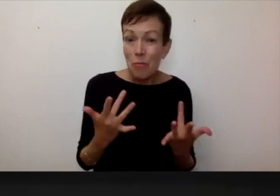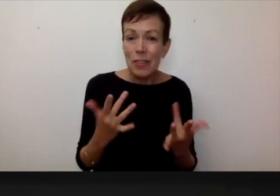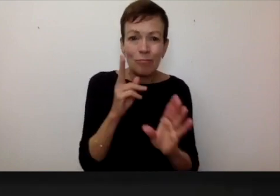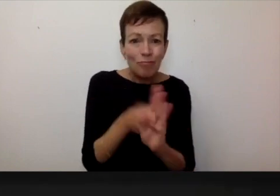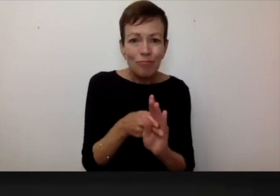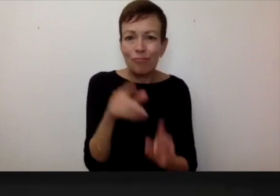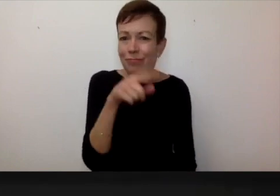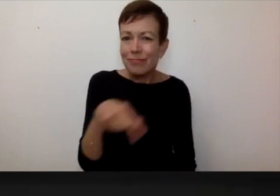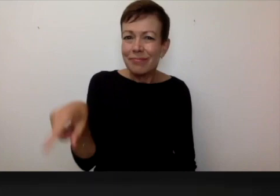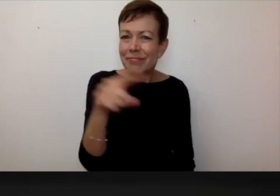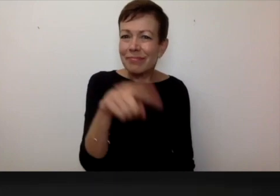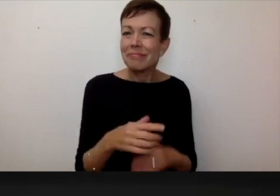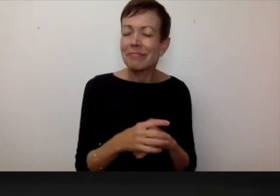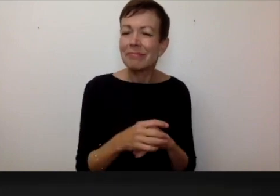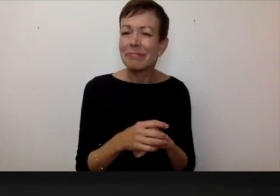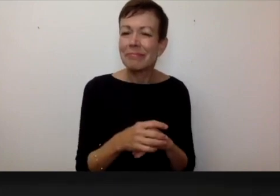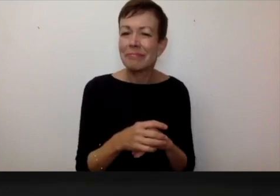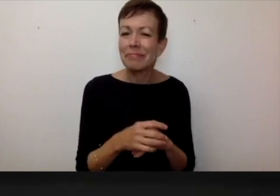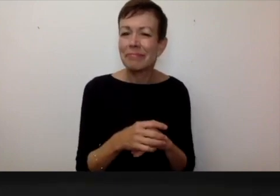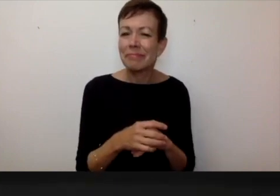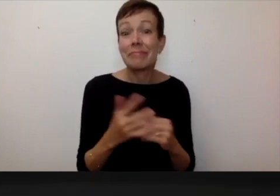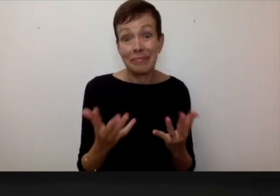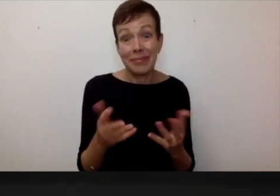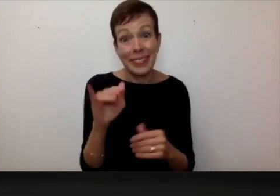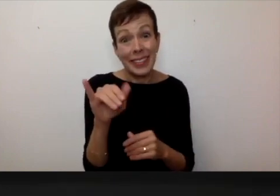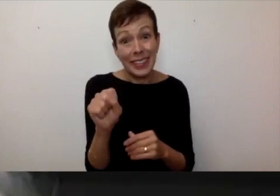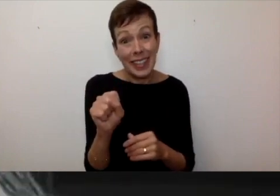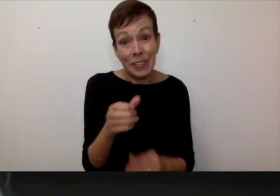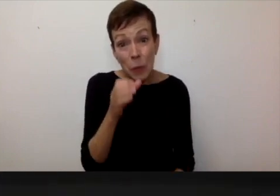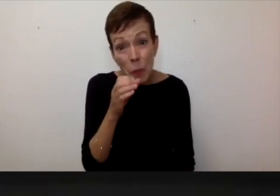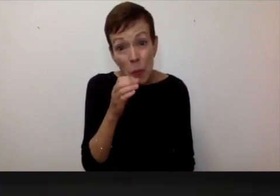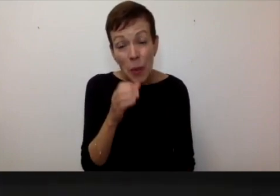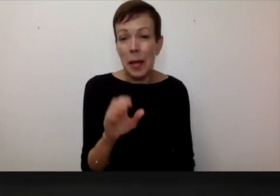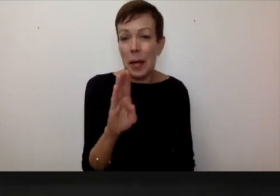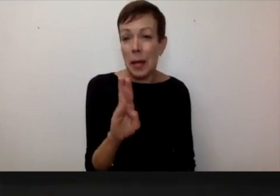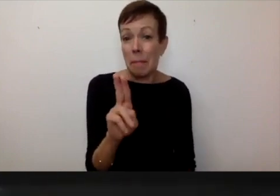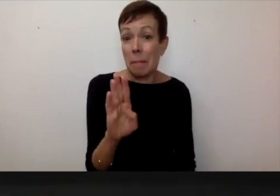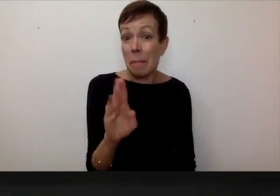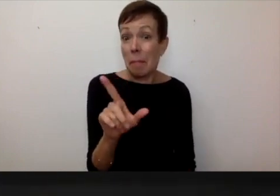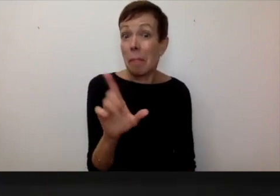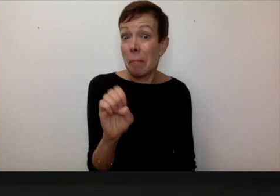um uh and yes bubble tea is my vice so there you go um i'm just gonna take a